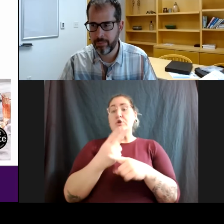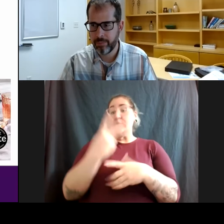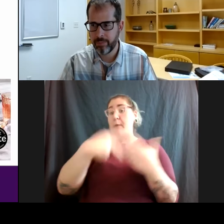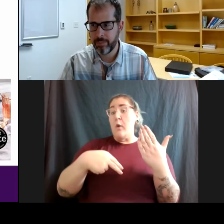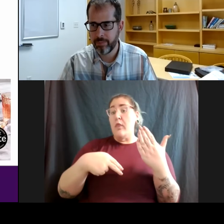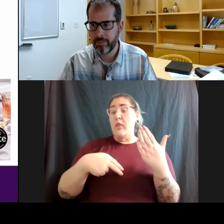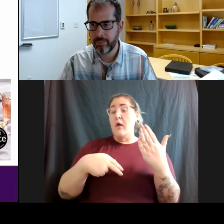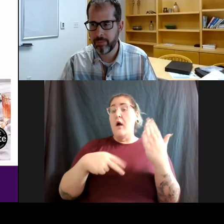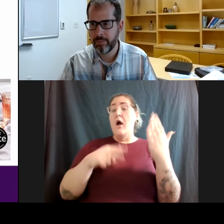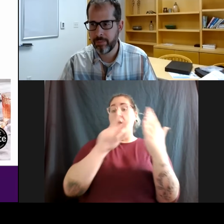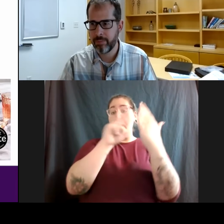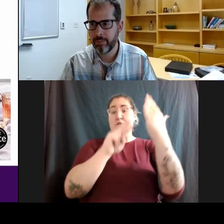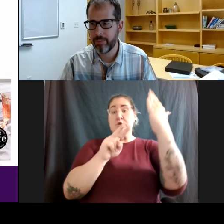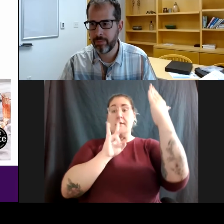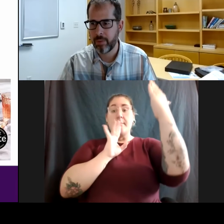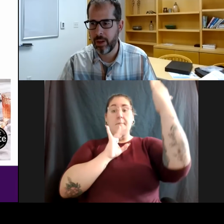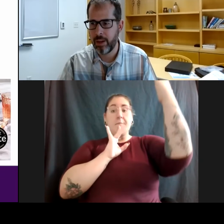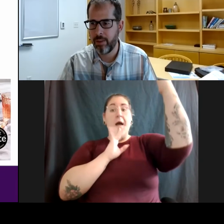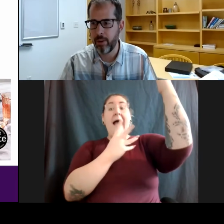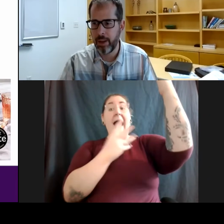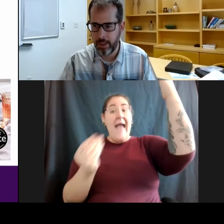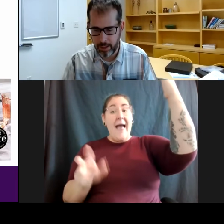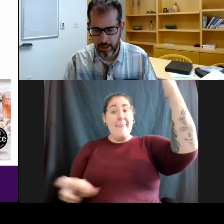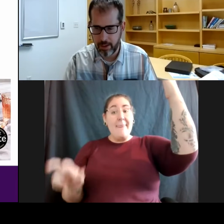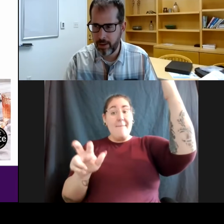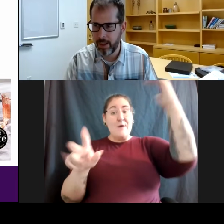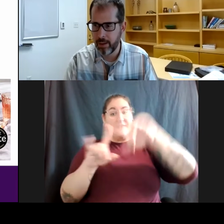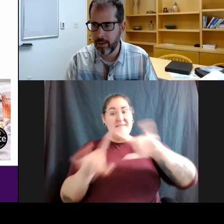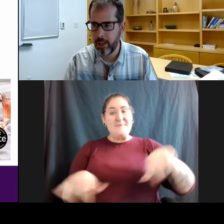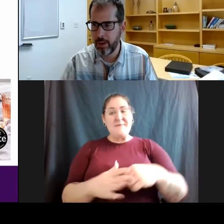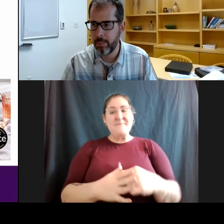zoom, and your mouse. >> Jonathan: I did throw that link into the